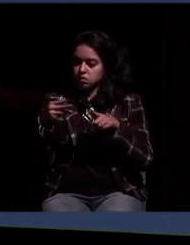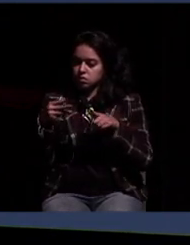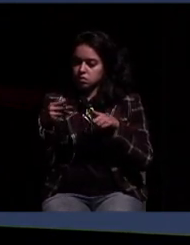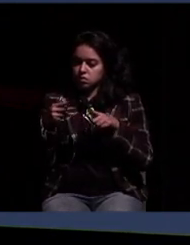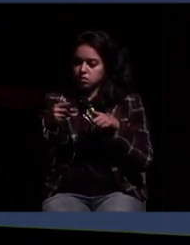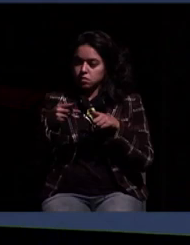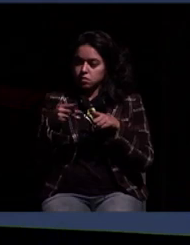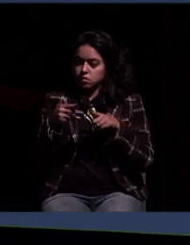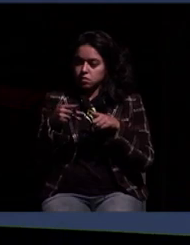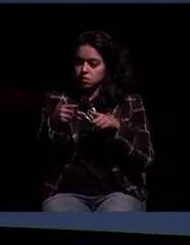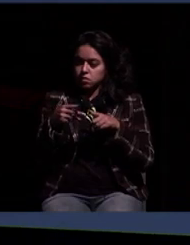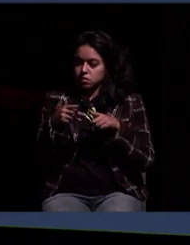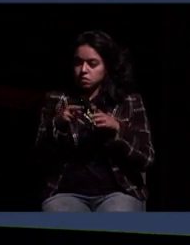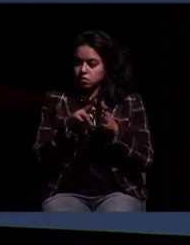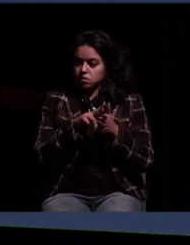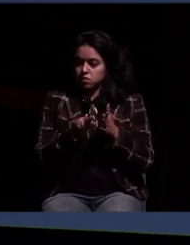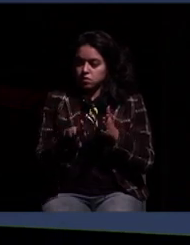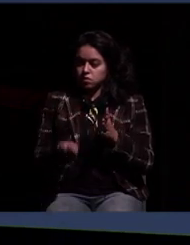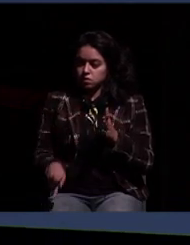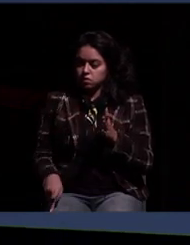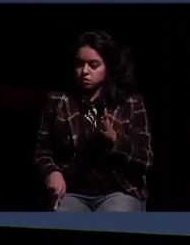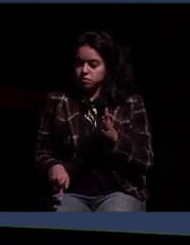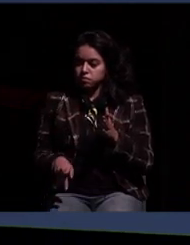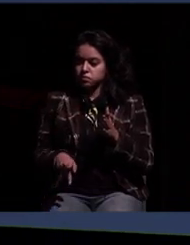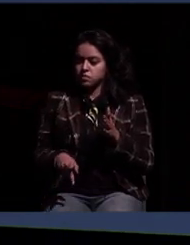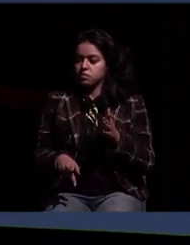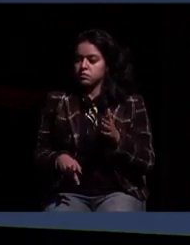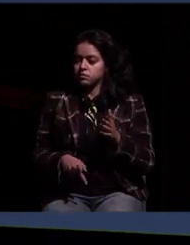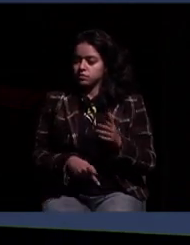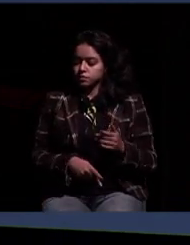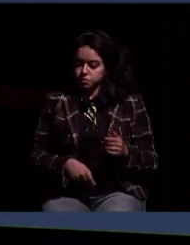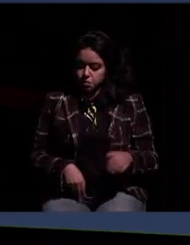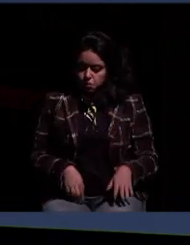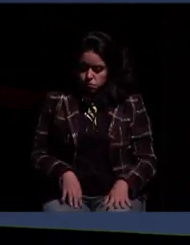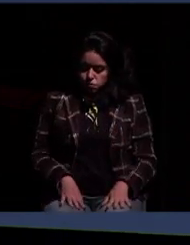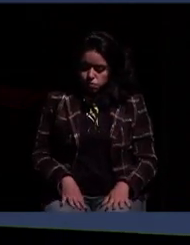echoing some colleagues who have successfully